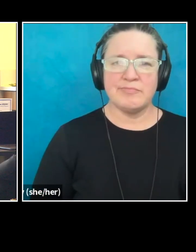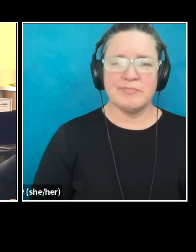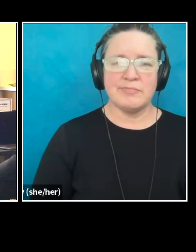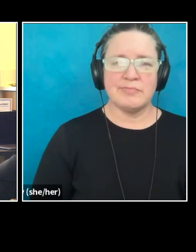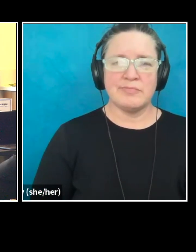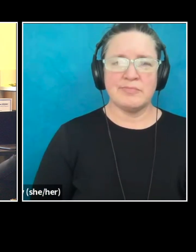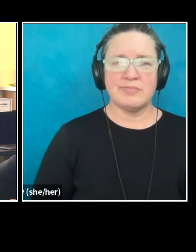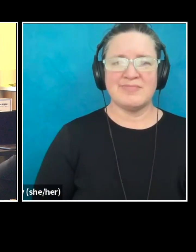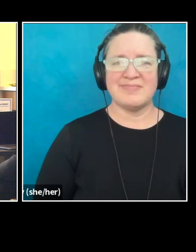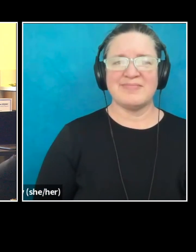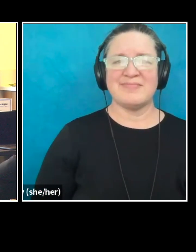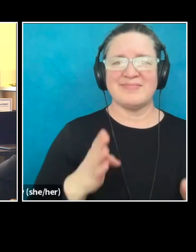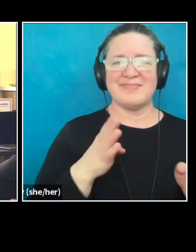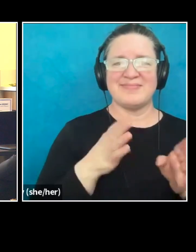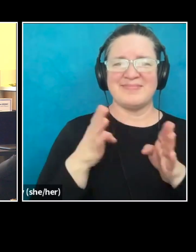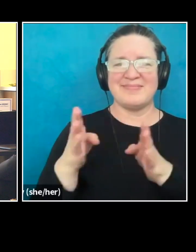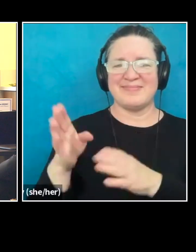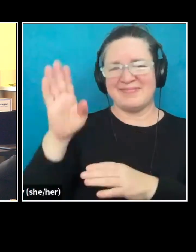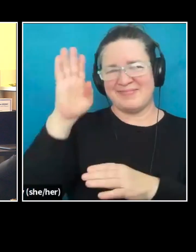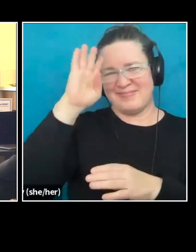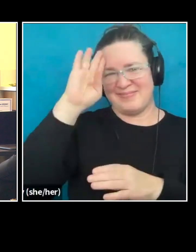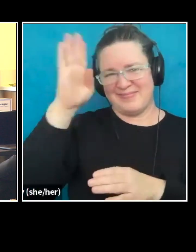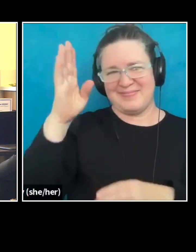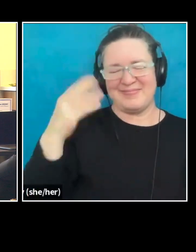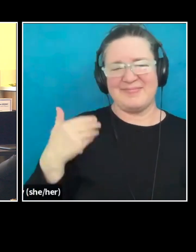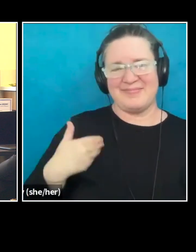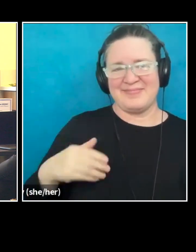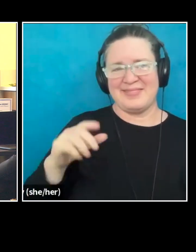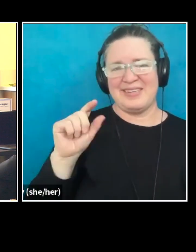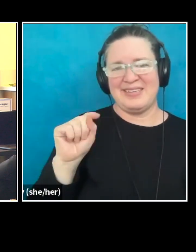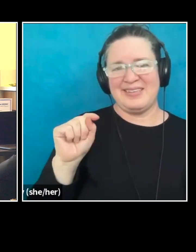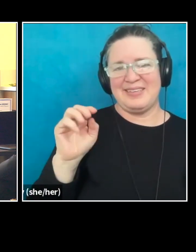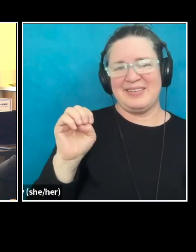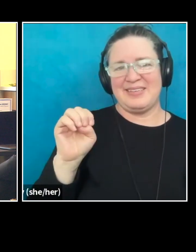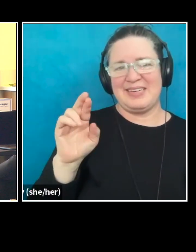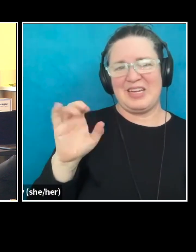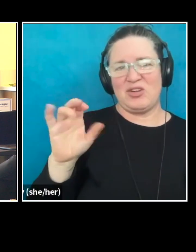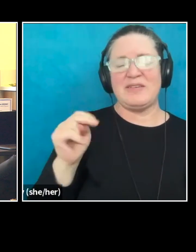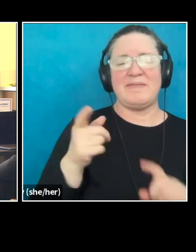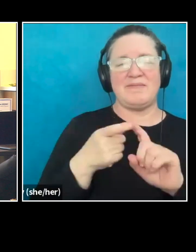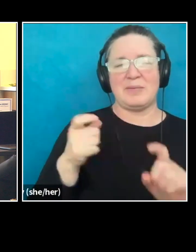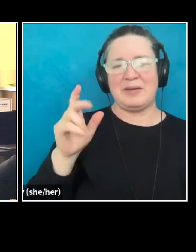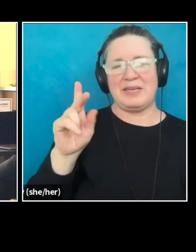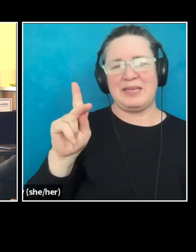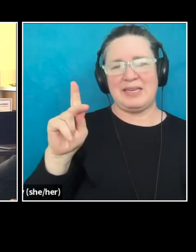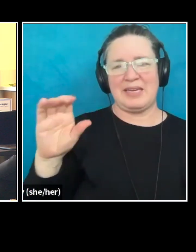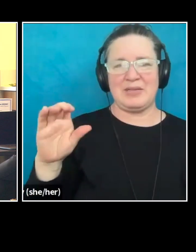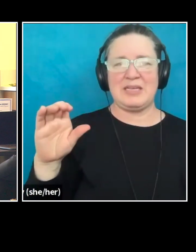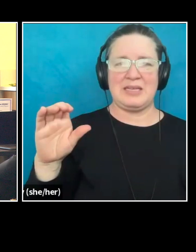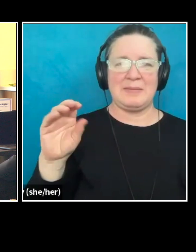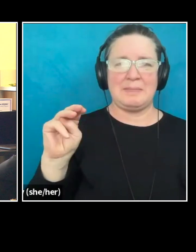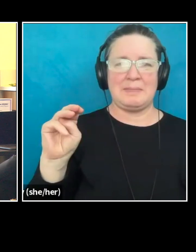um hi this is Taran at King County Metro again. Uh, I just think what is interesting and often